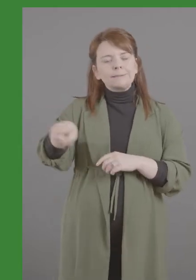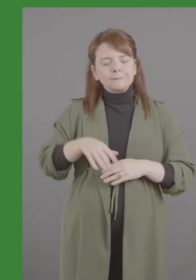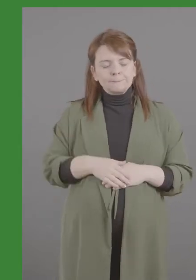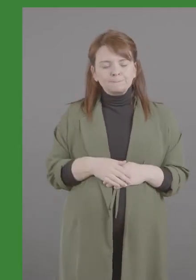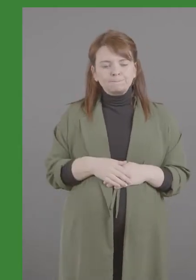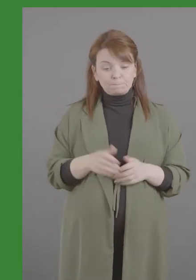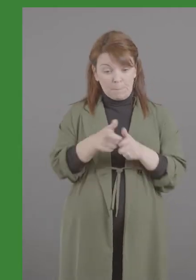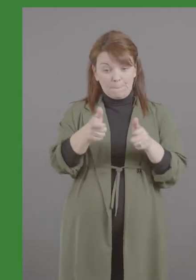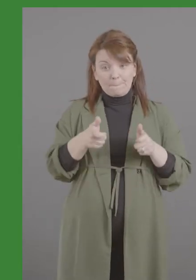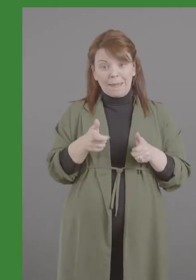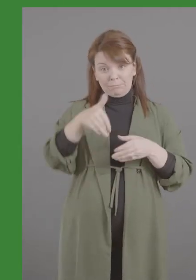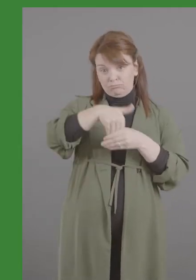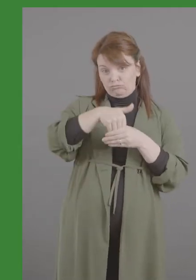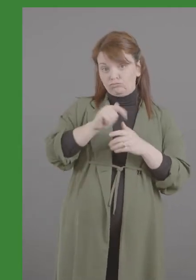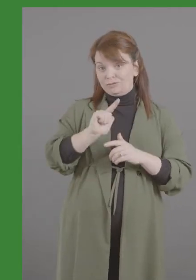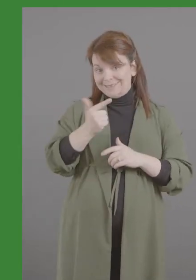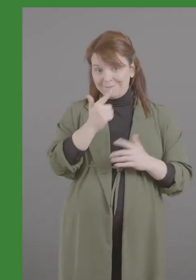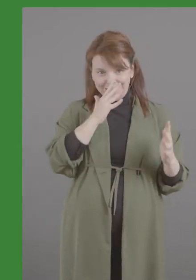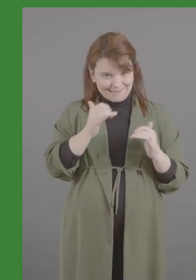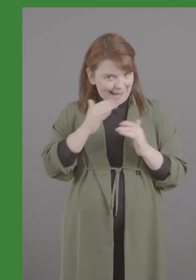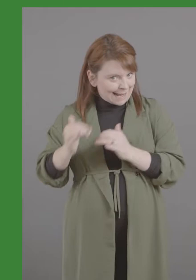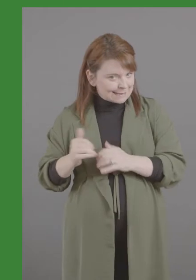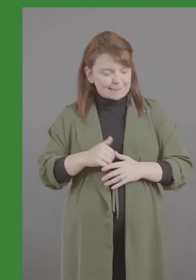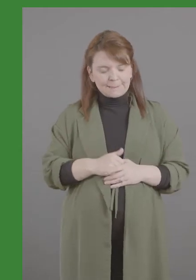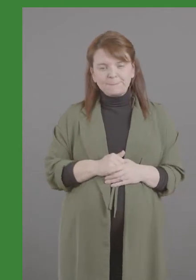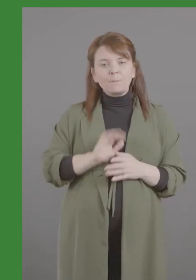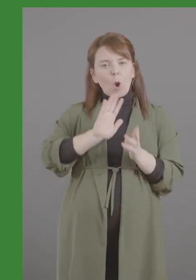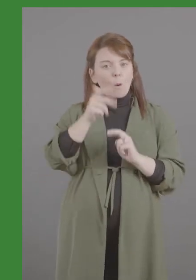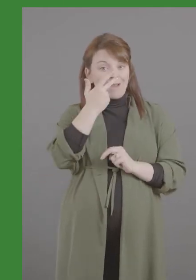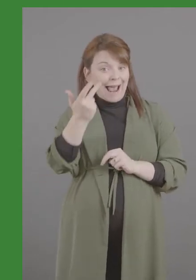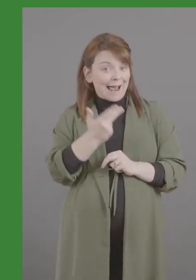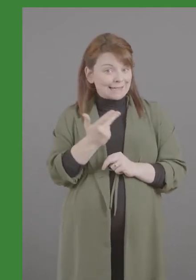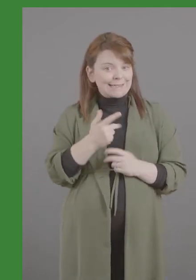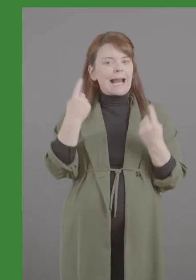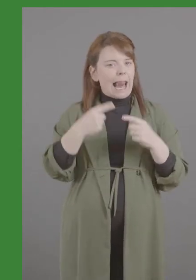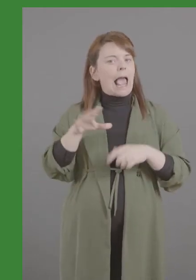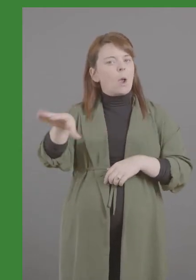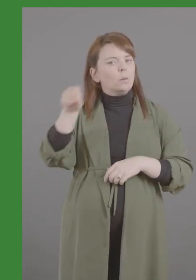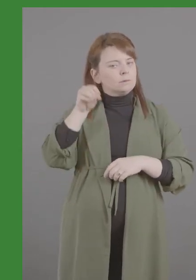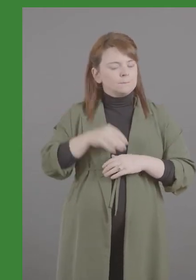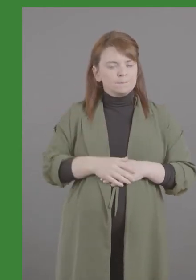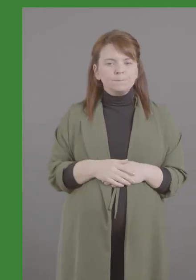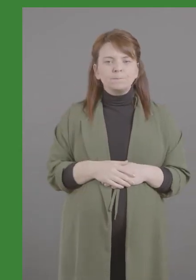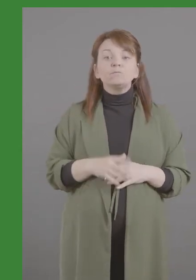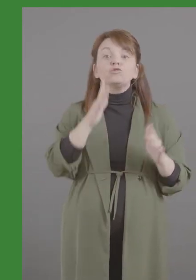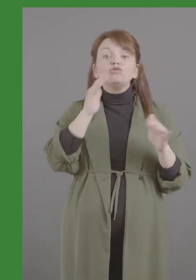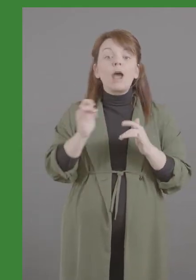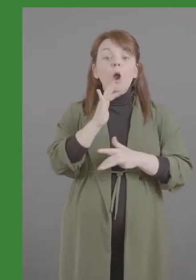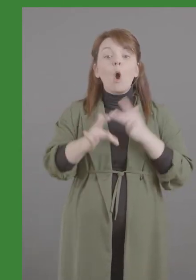Each pack contains seven tests anyone 18 or over can collect. You can check online if